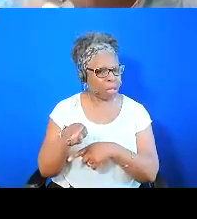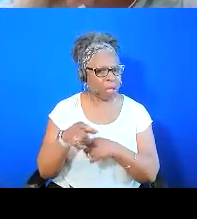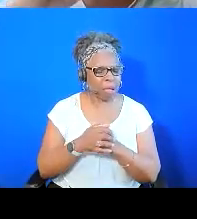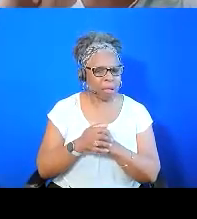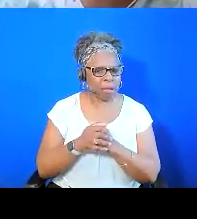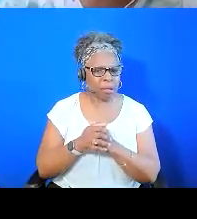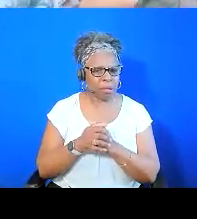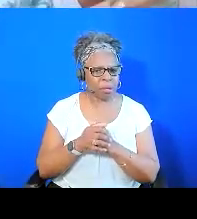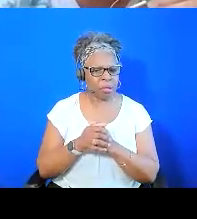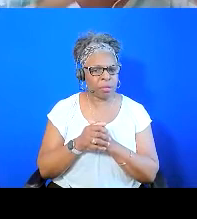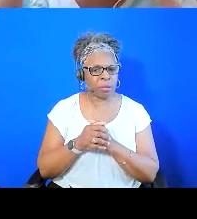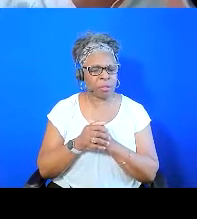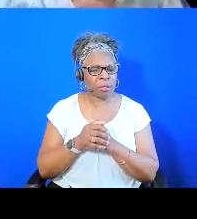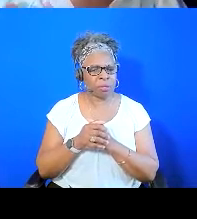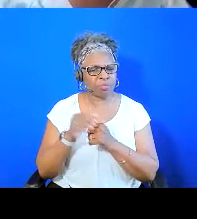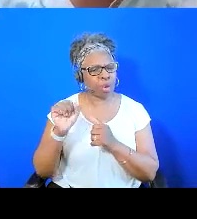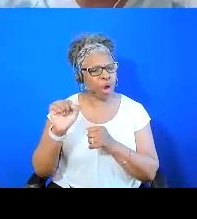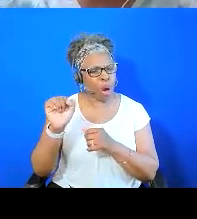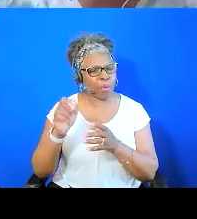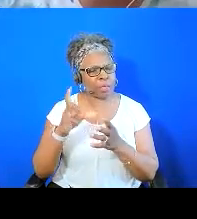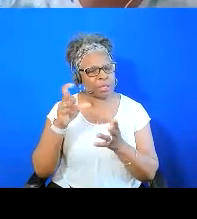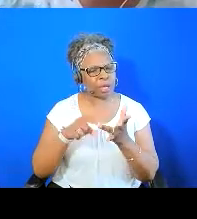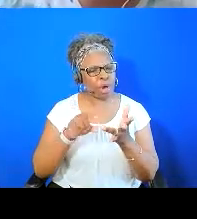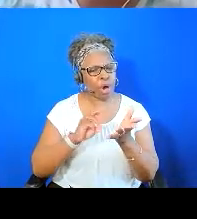from the kind of Communist regime towards democracy